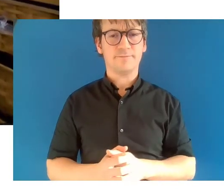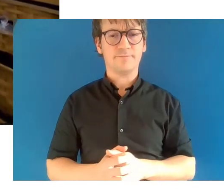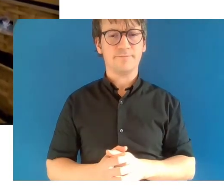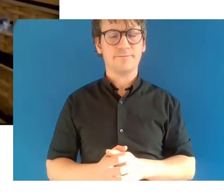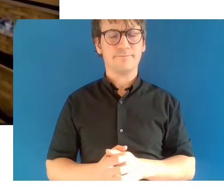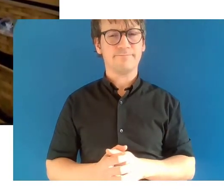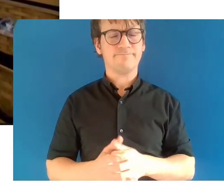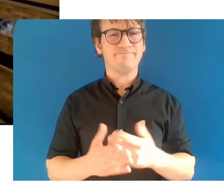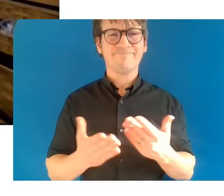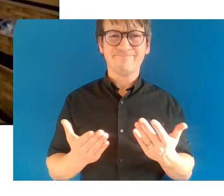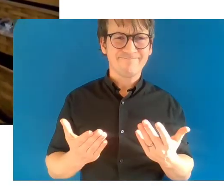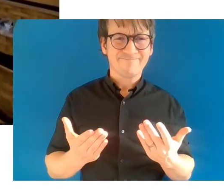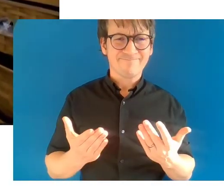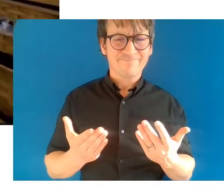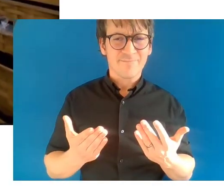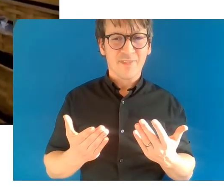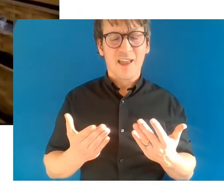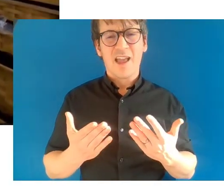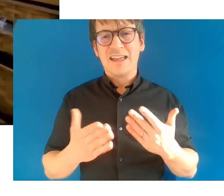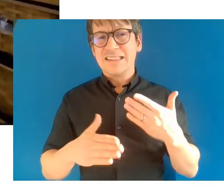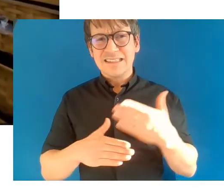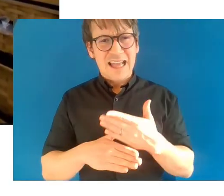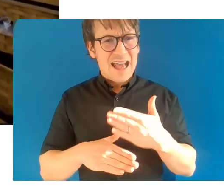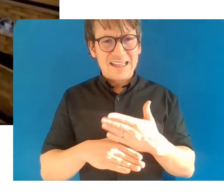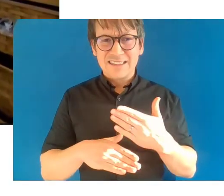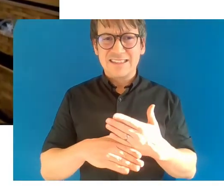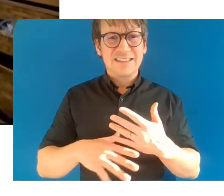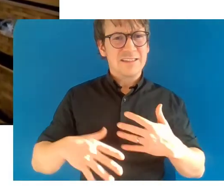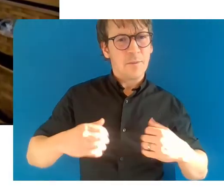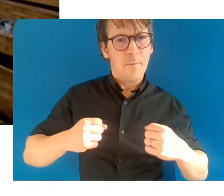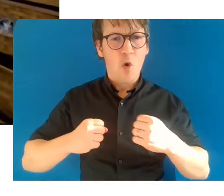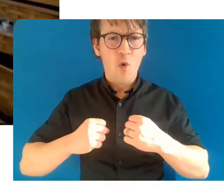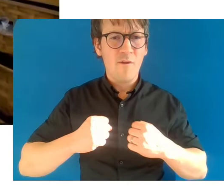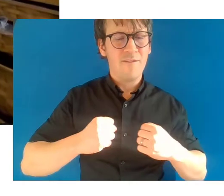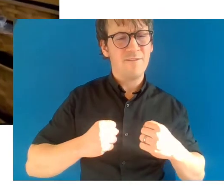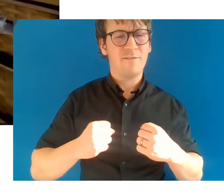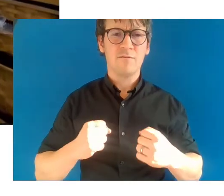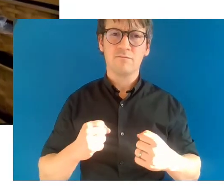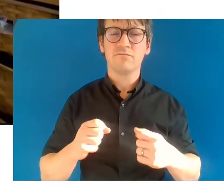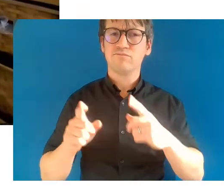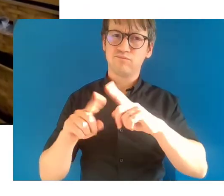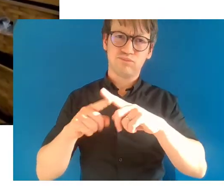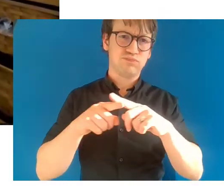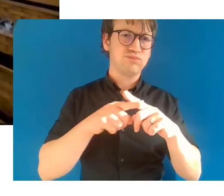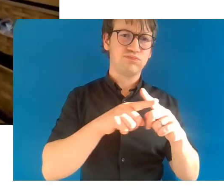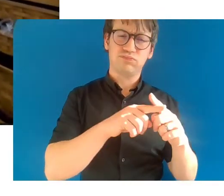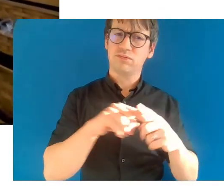However, when you think about all the different types of tasks that people might require physical